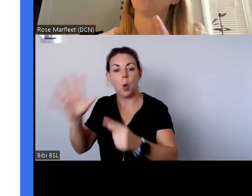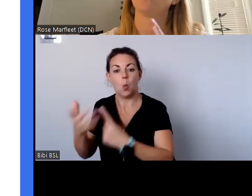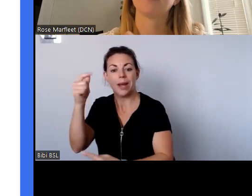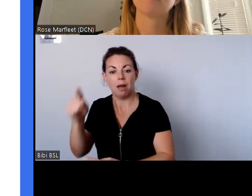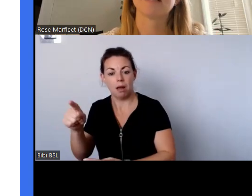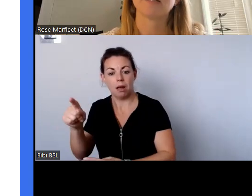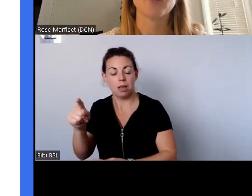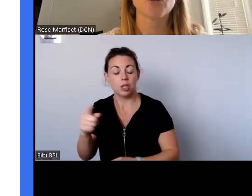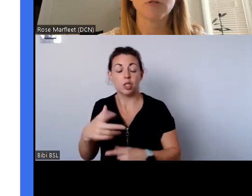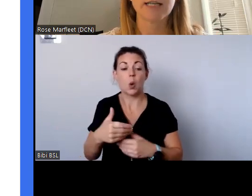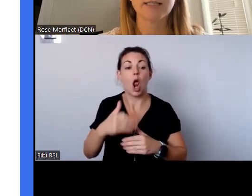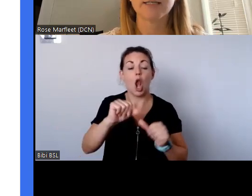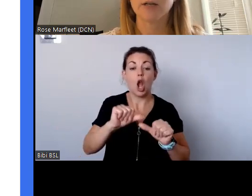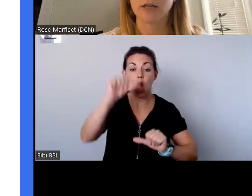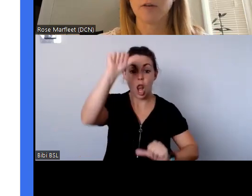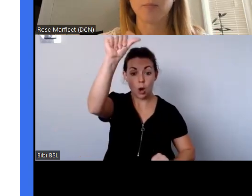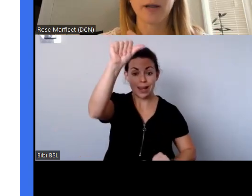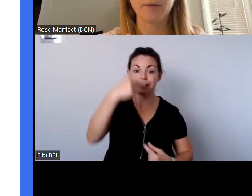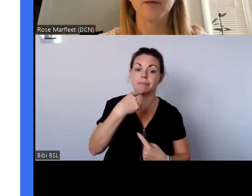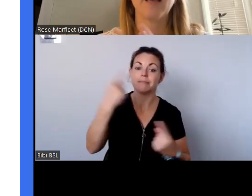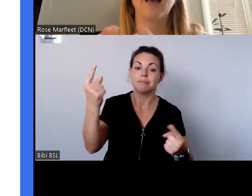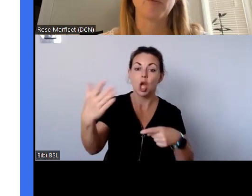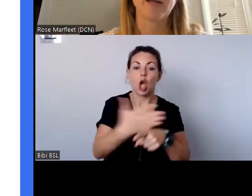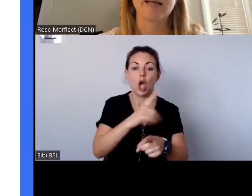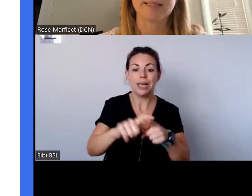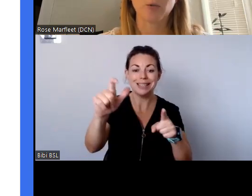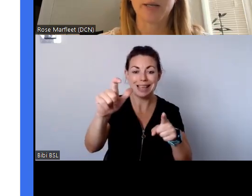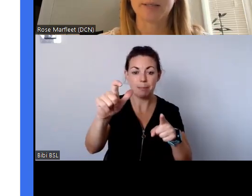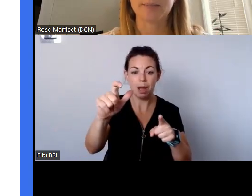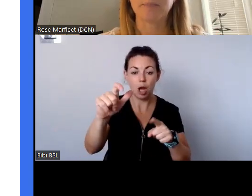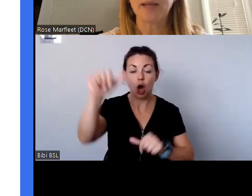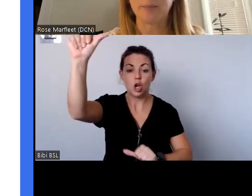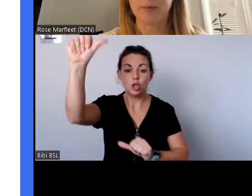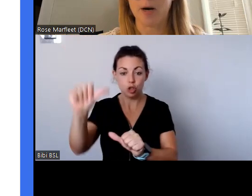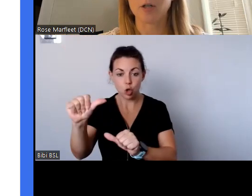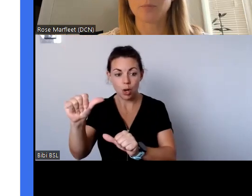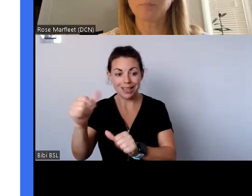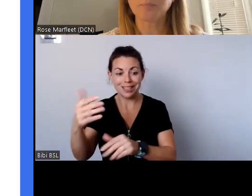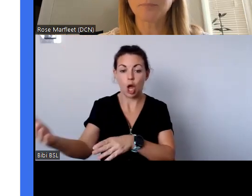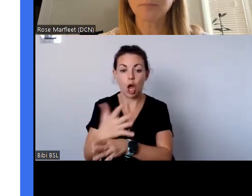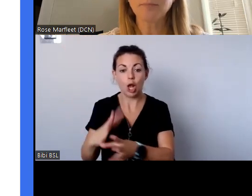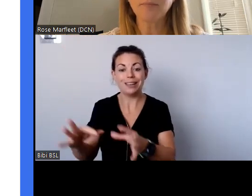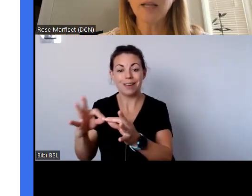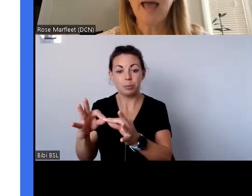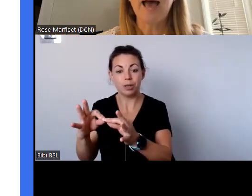We'll be announcing the shortlist in early February and we'll be announcing the winners in mid-March.